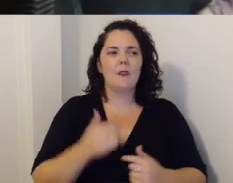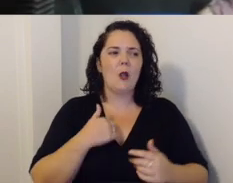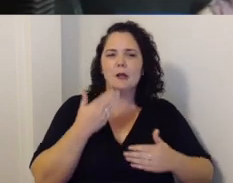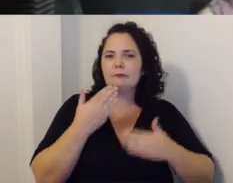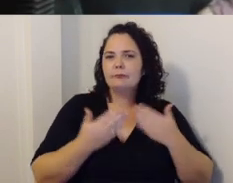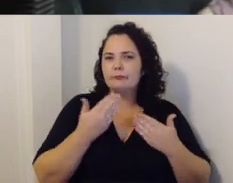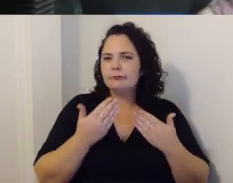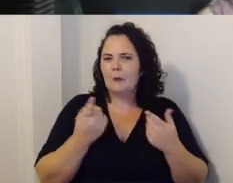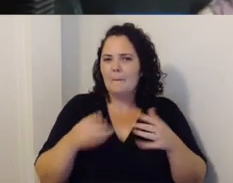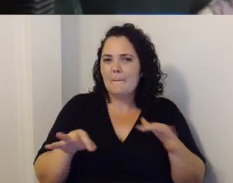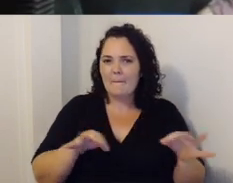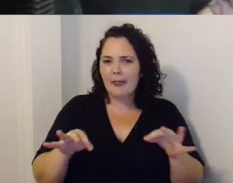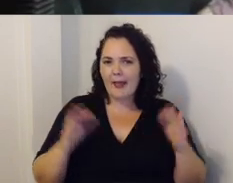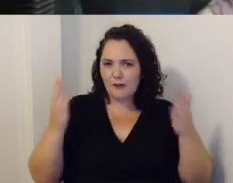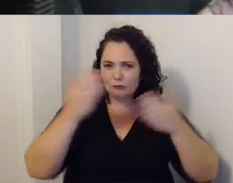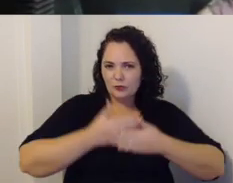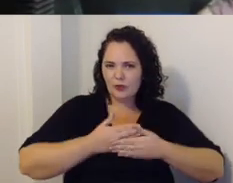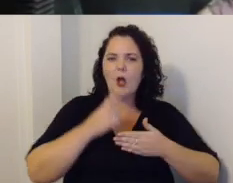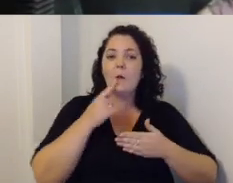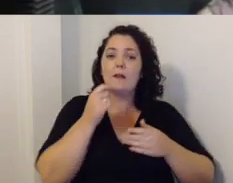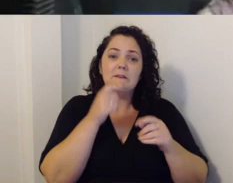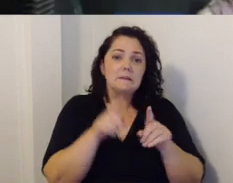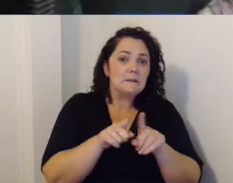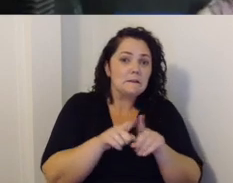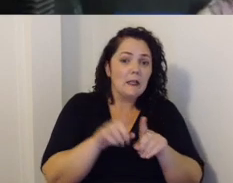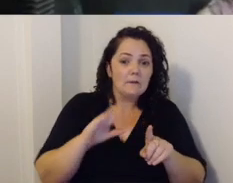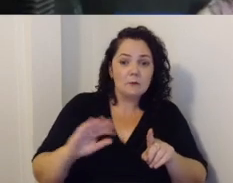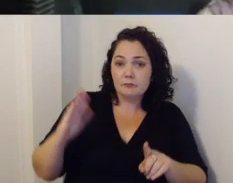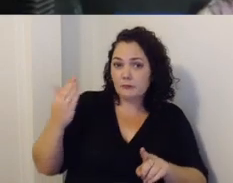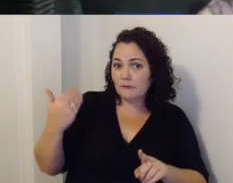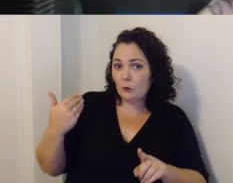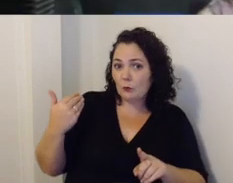a little bit on what we started last week but for those of you who weren't with us last week, don't